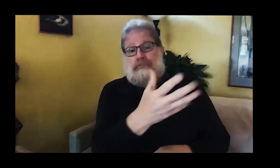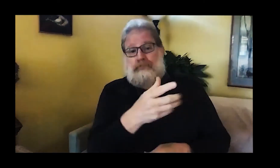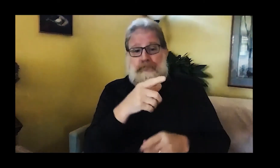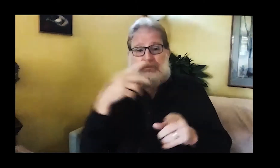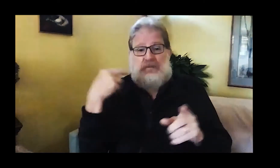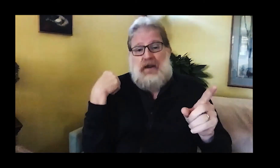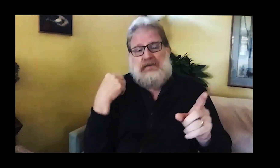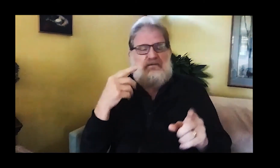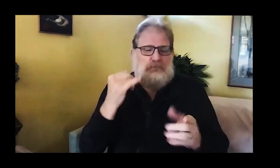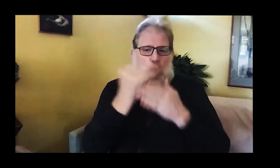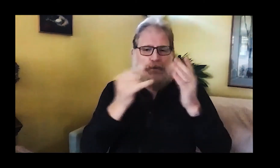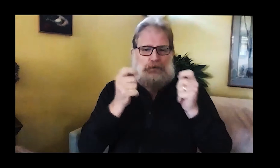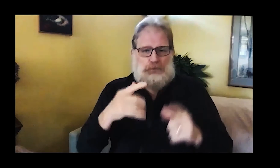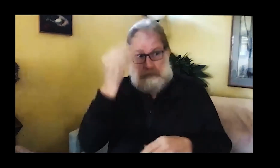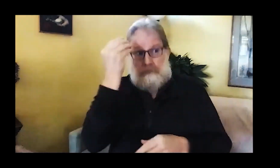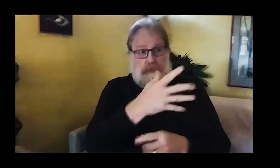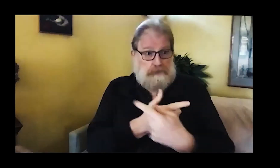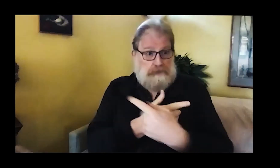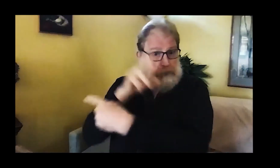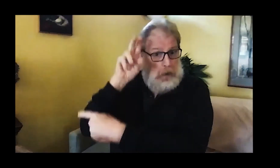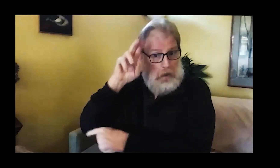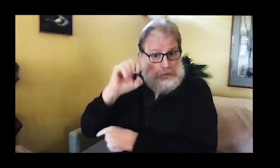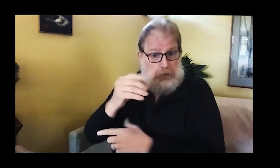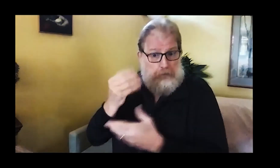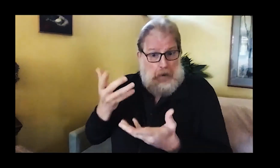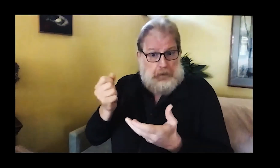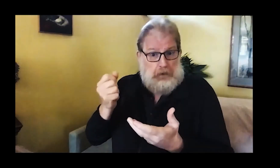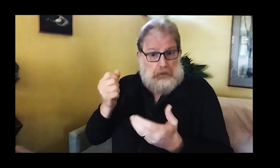and he went and told the artistic director. He said you know how he's here and he's interested,